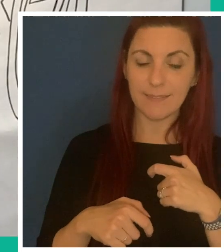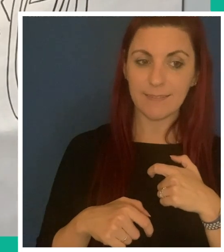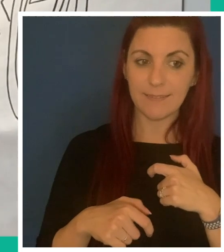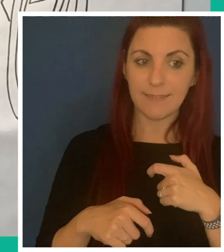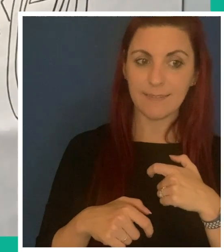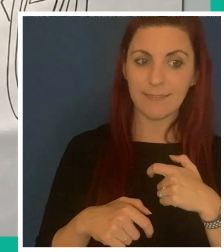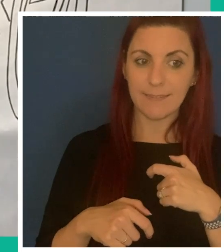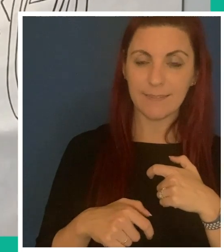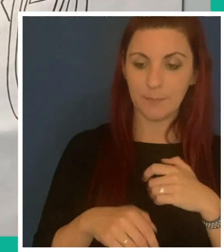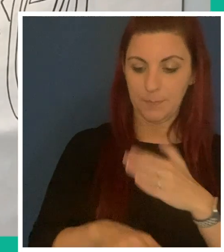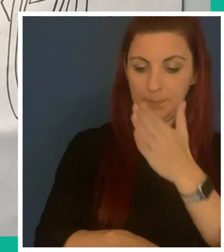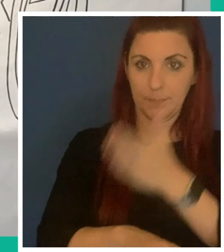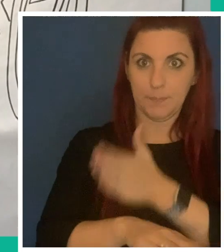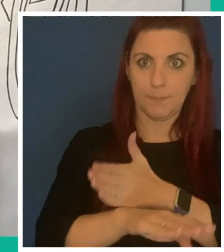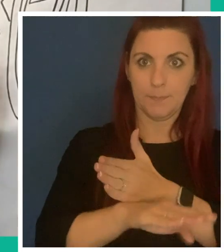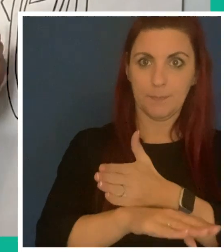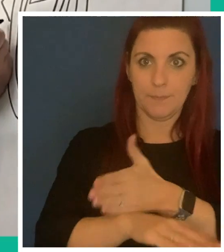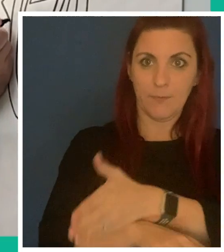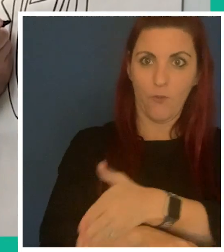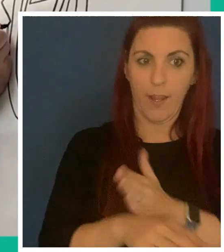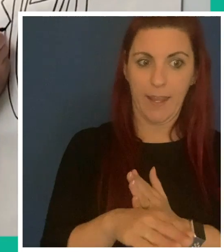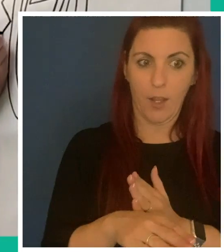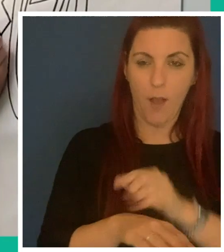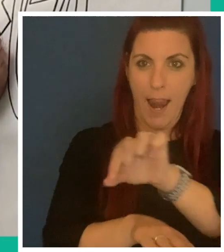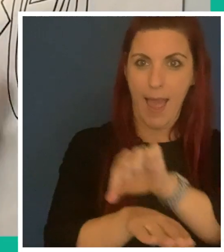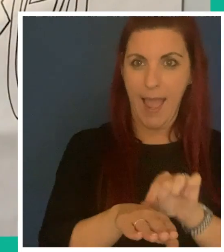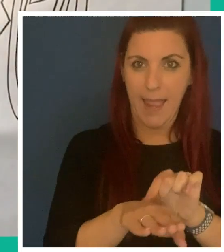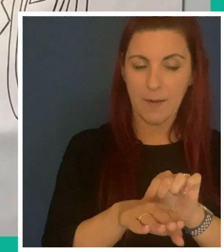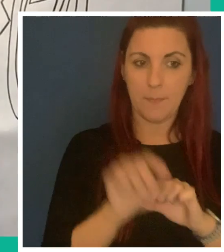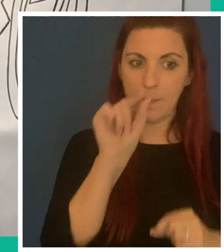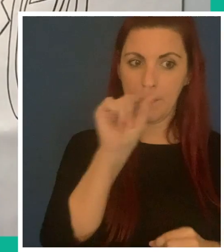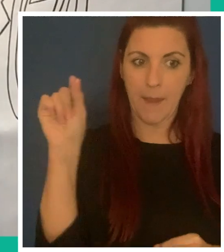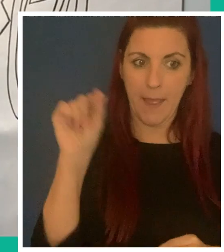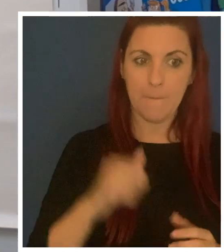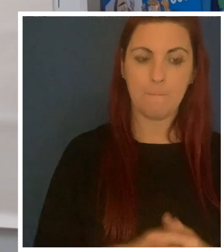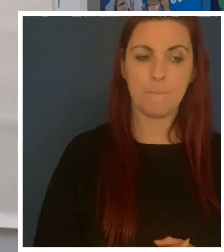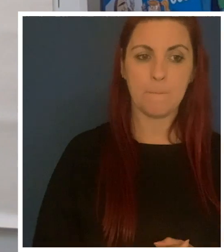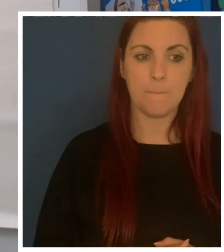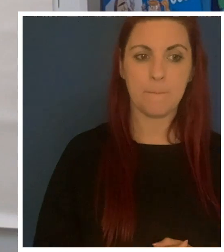for the bottom of the sleeve, okay. So a line going across the bottom of the sleeve, cool.